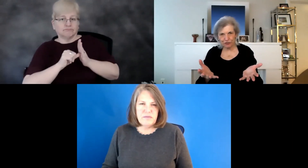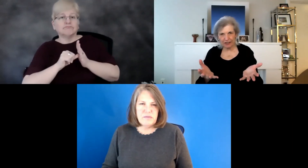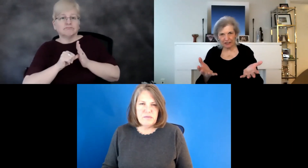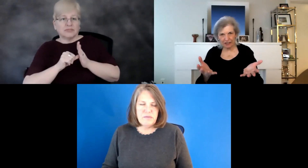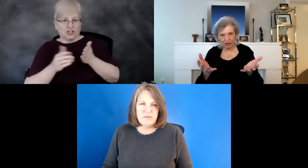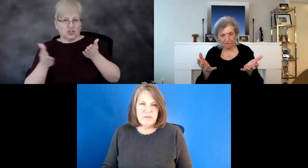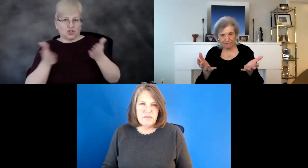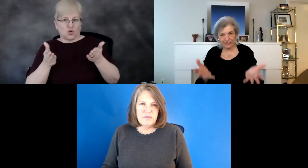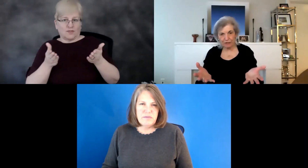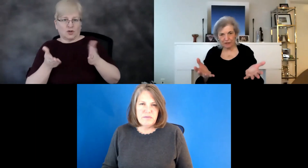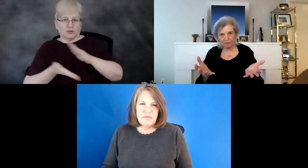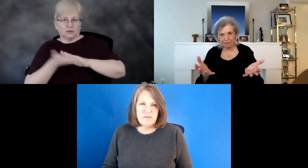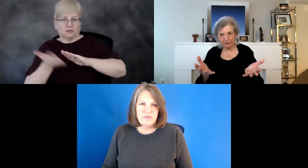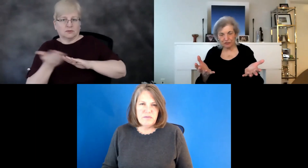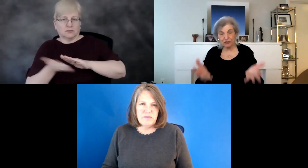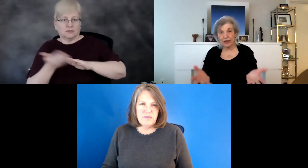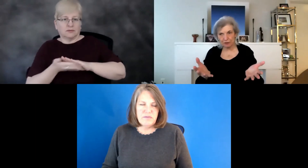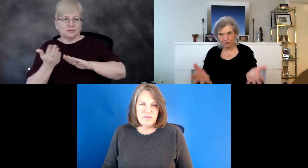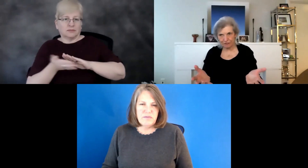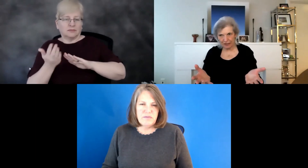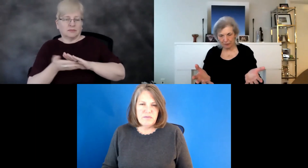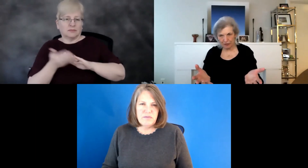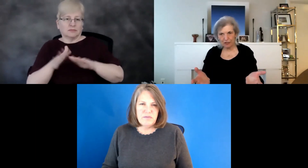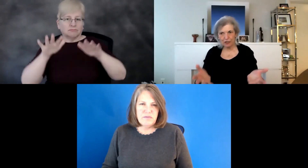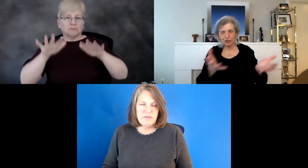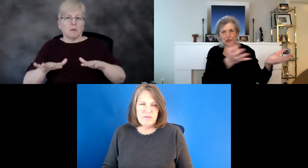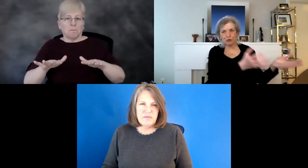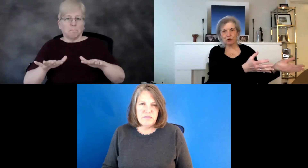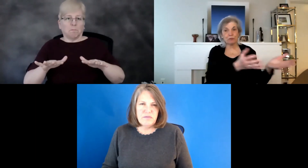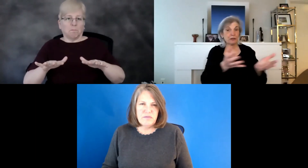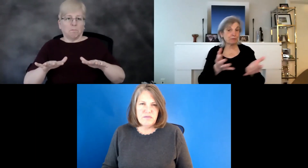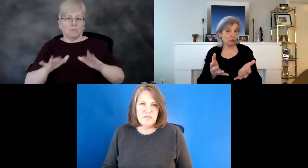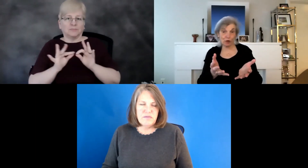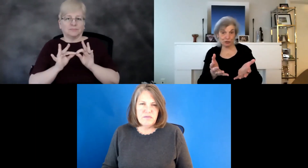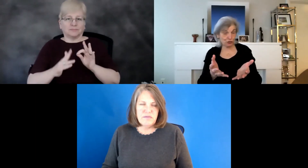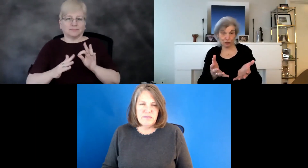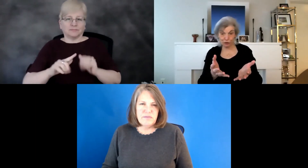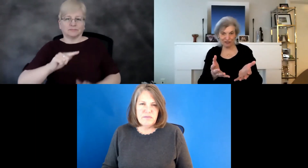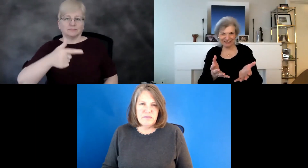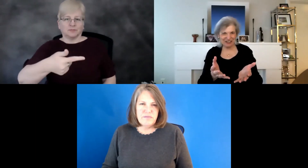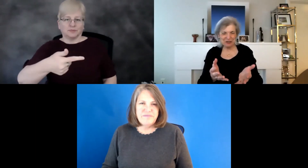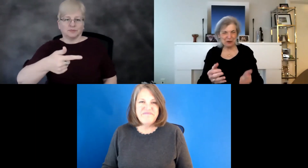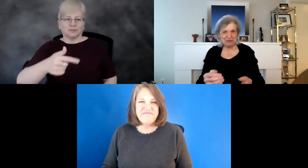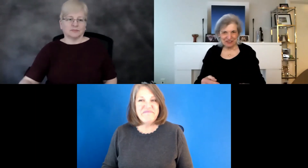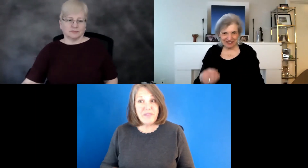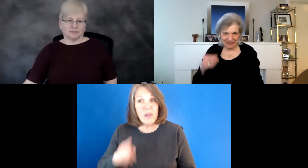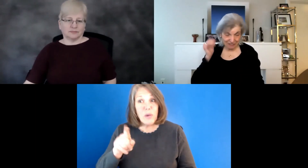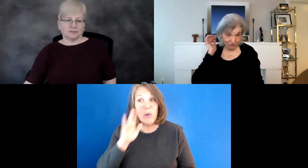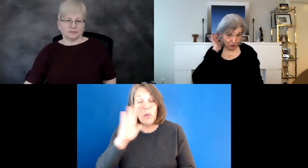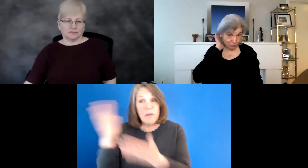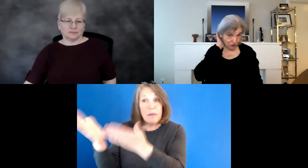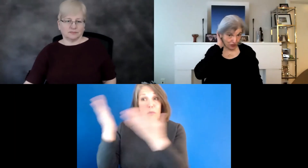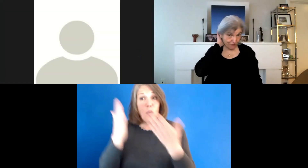17:41:11 that are very stable environment. 17:41:20 You will be brought to, if you suffer